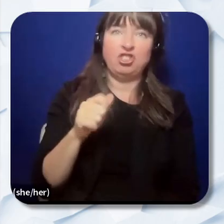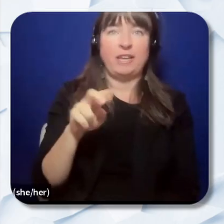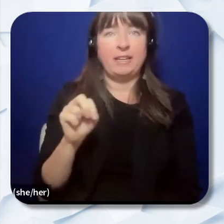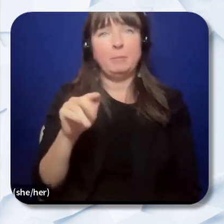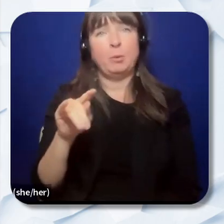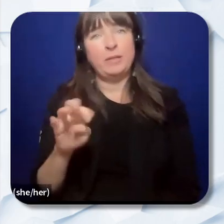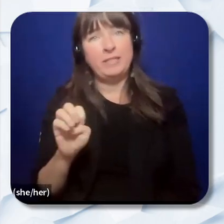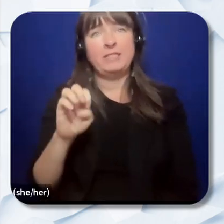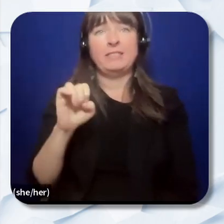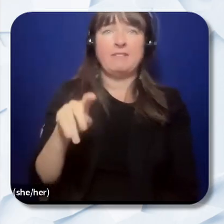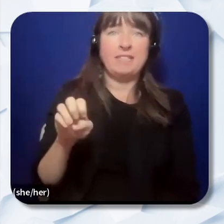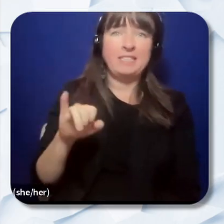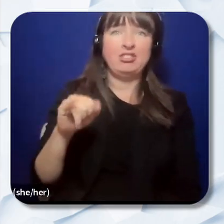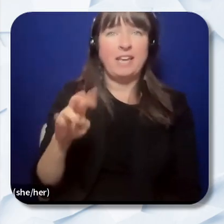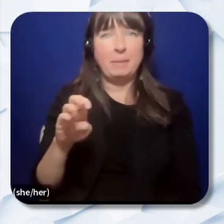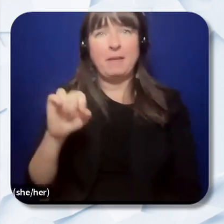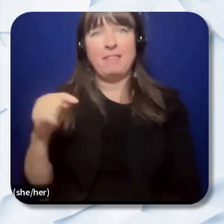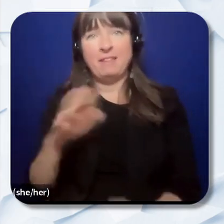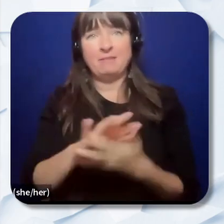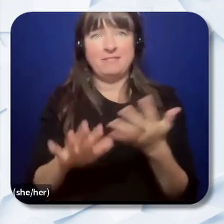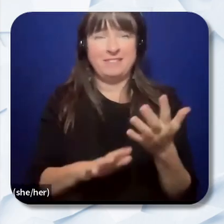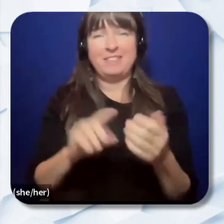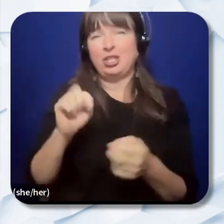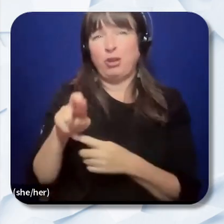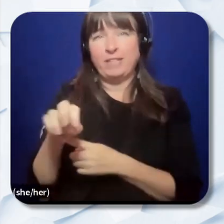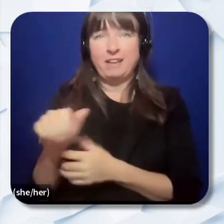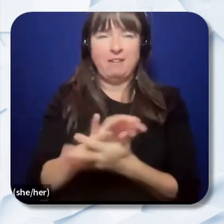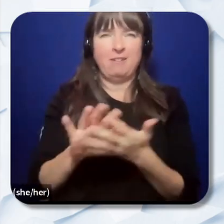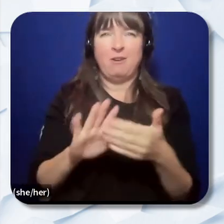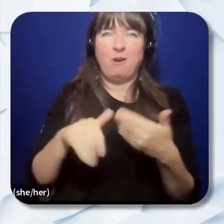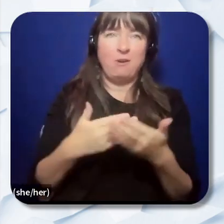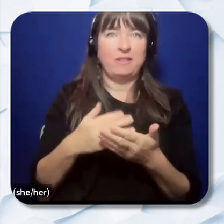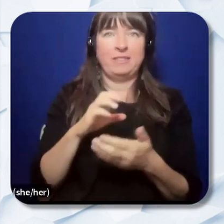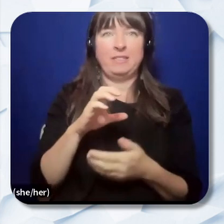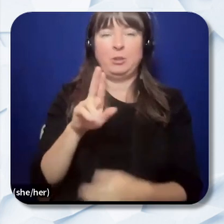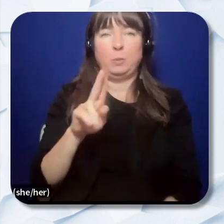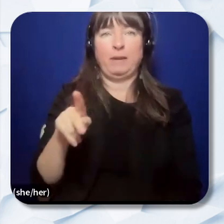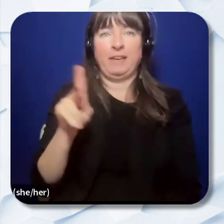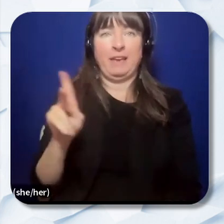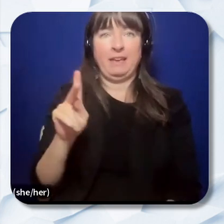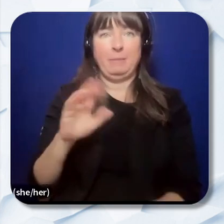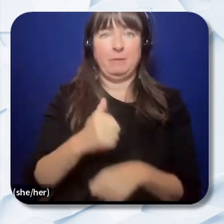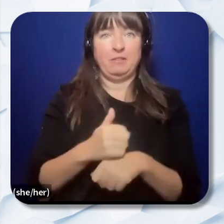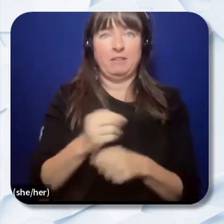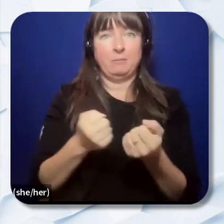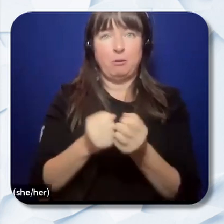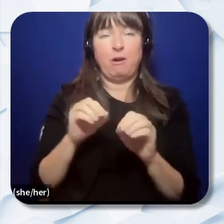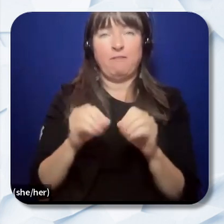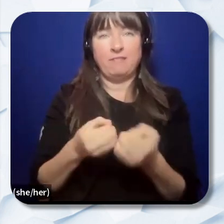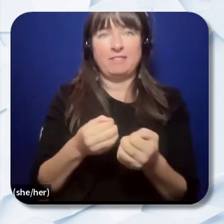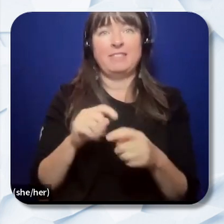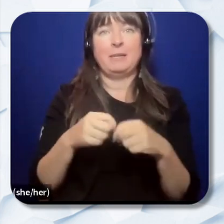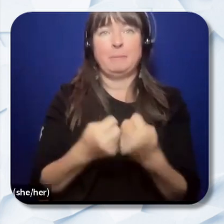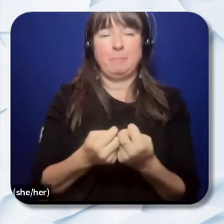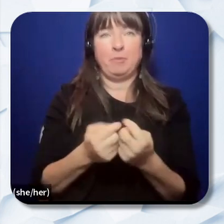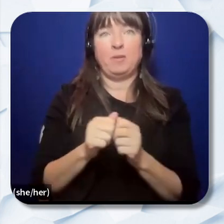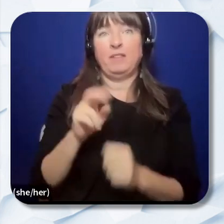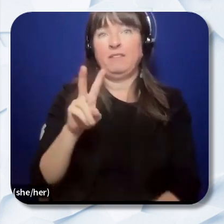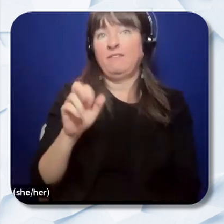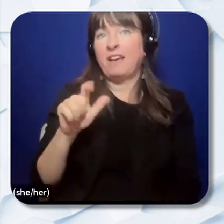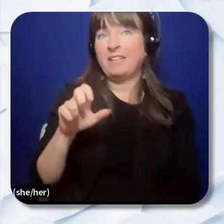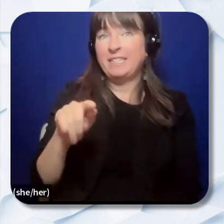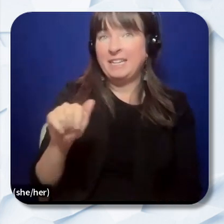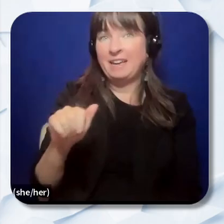Jade Beth Teresa our entire UPK Implementation and Support office team with Valentina Anna